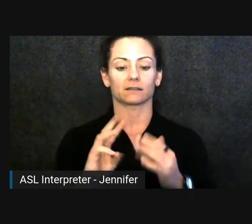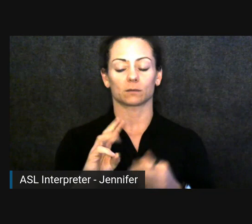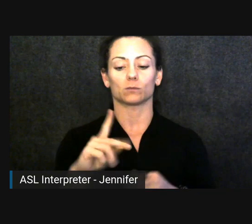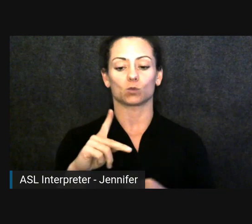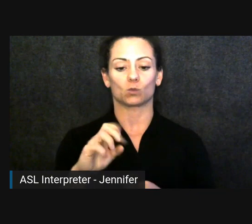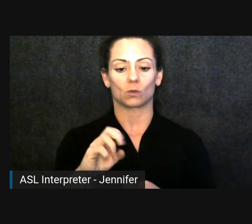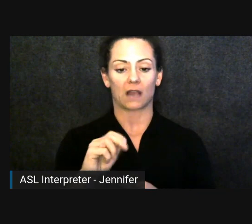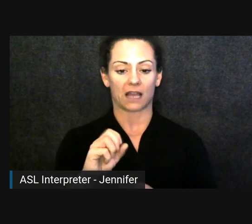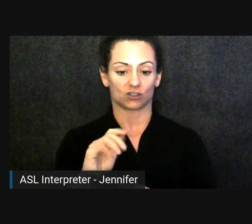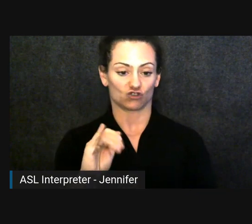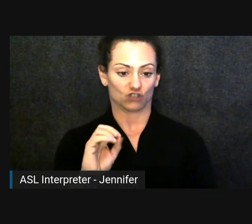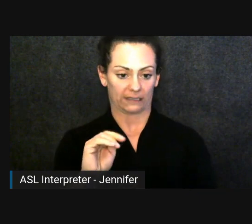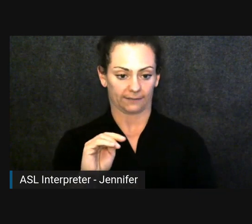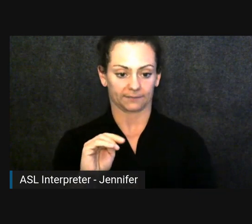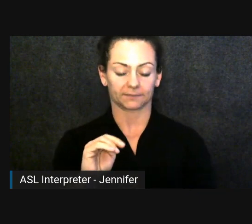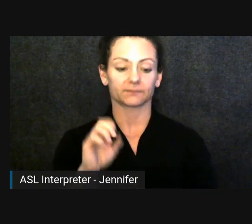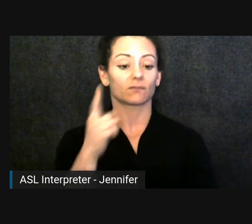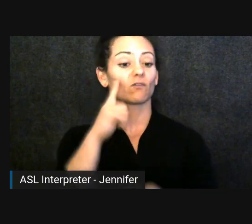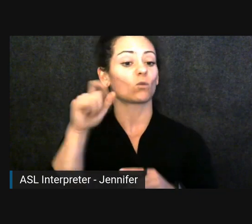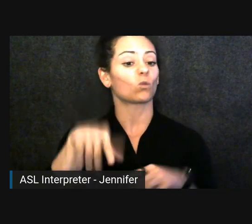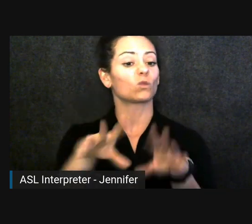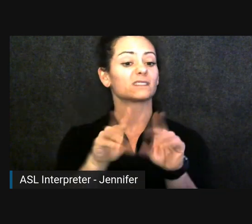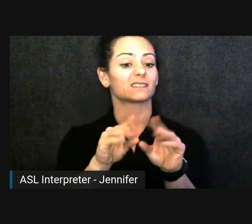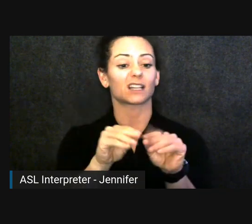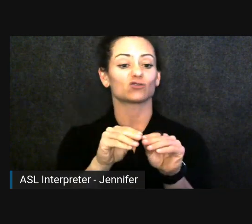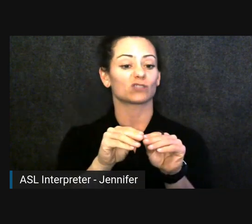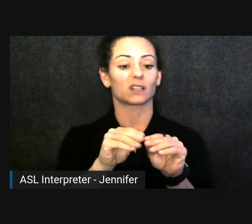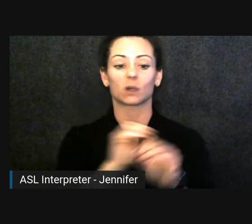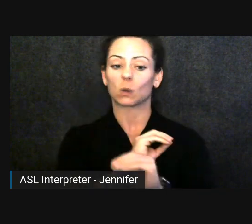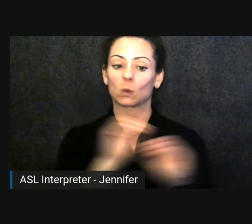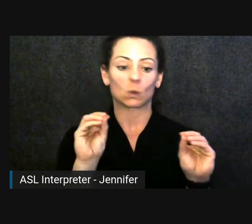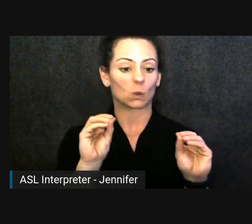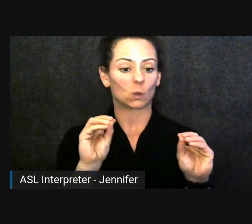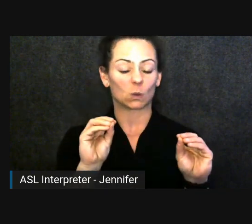For this session, there will not be a Q&A during the lightning round,